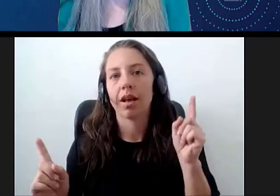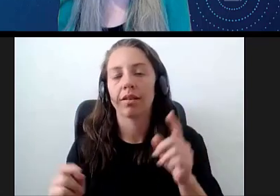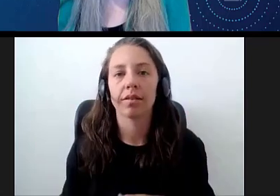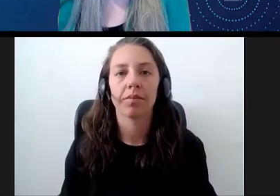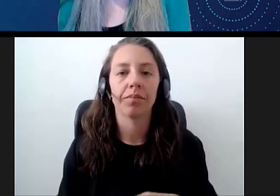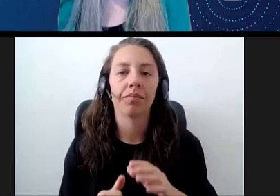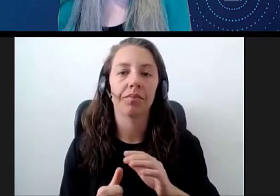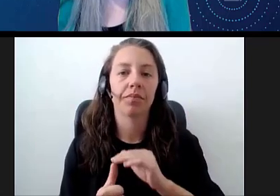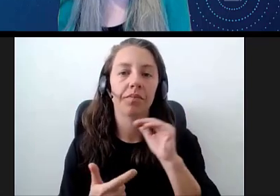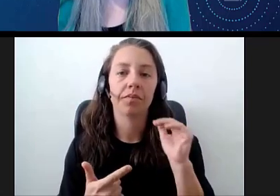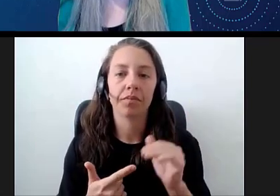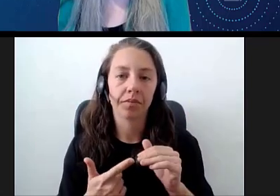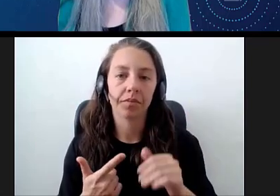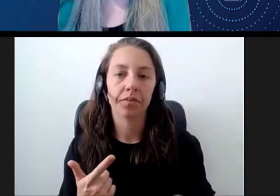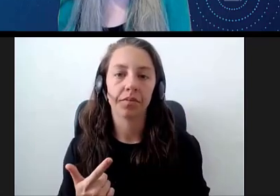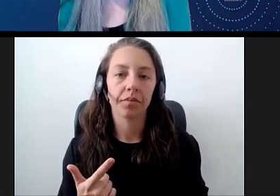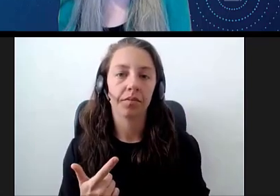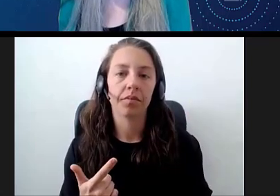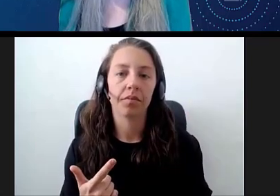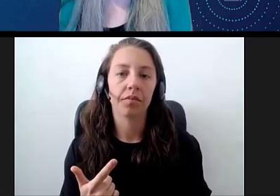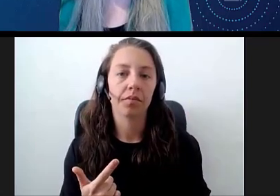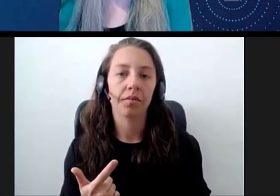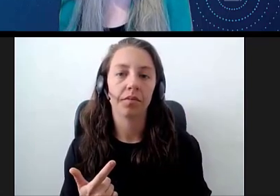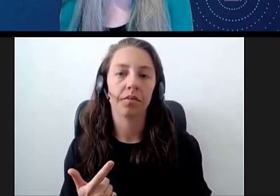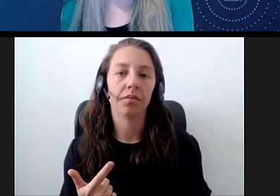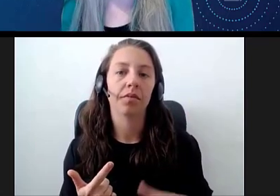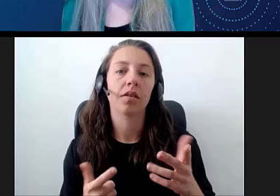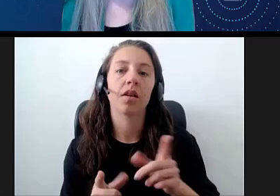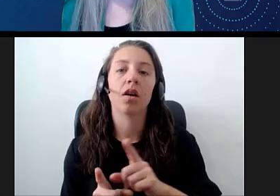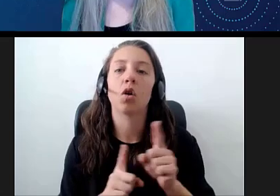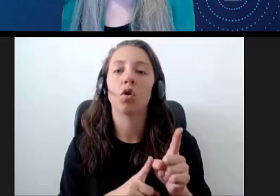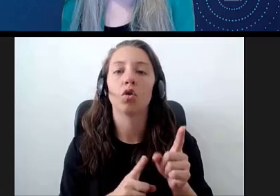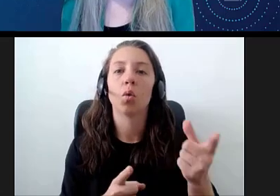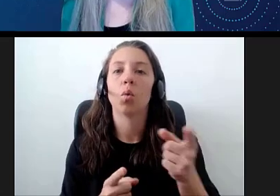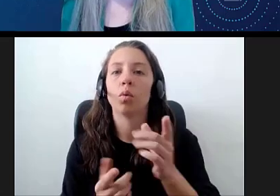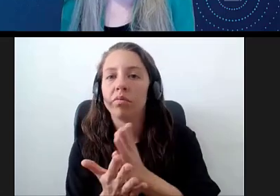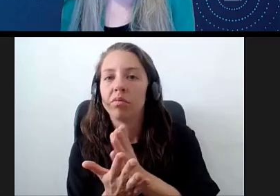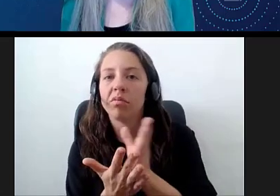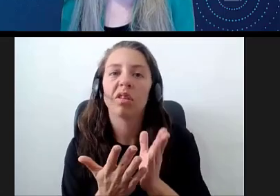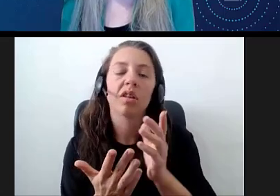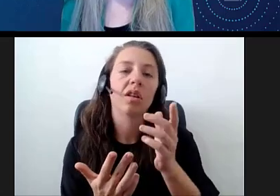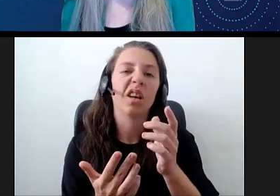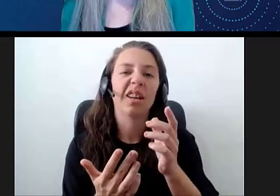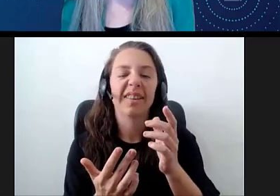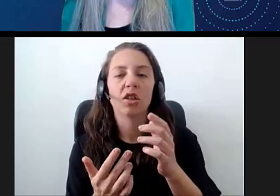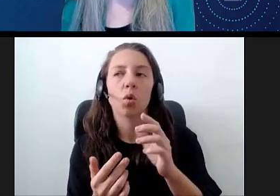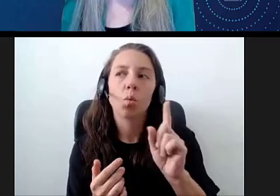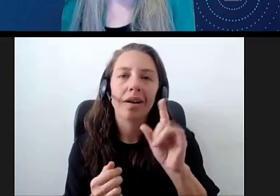They also ask referees to identify areas for development that would improve the candidate's chance of success in their given field.